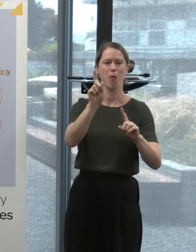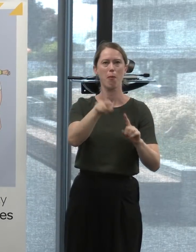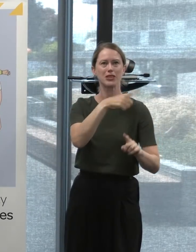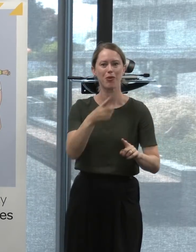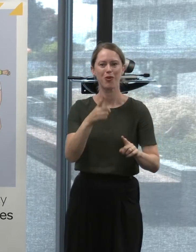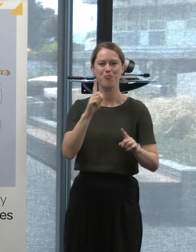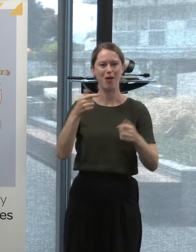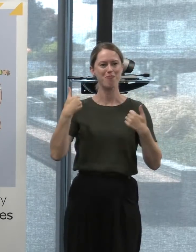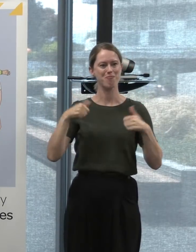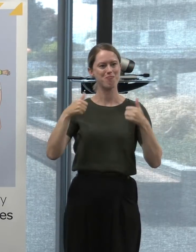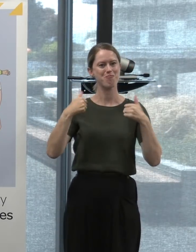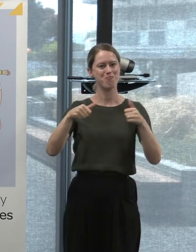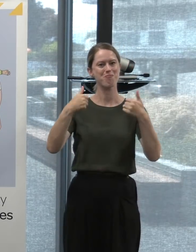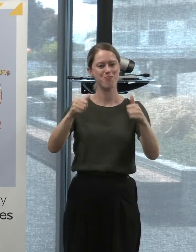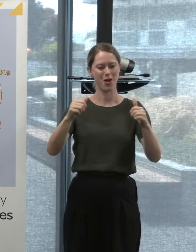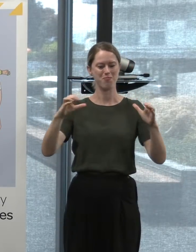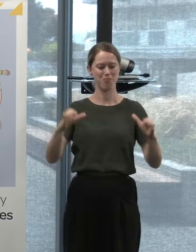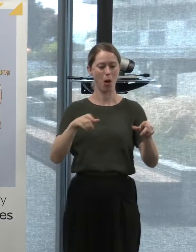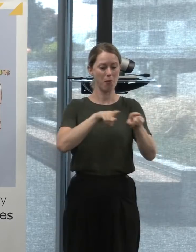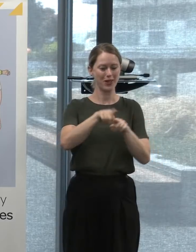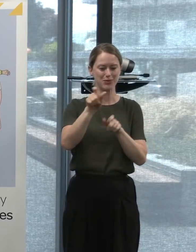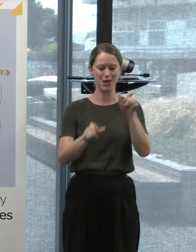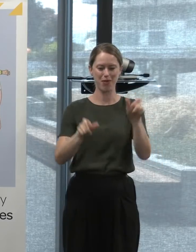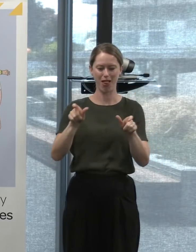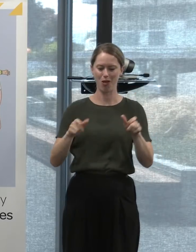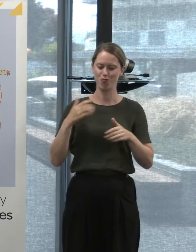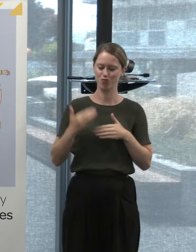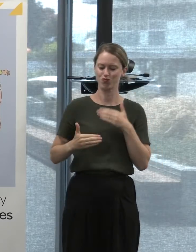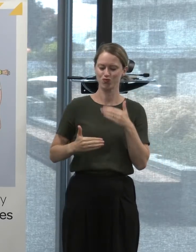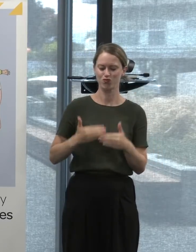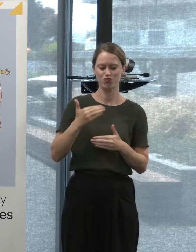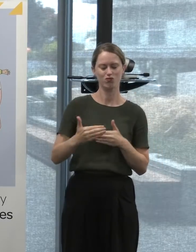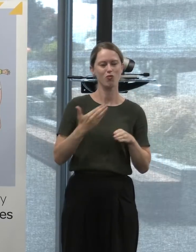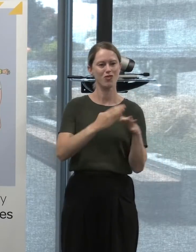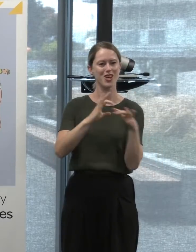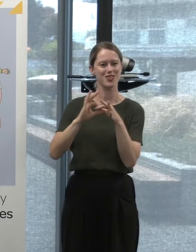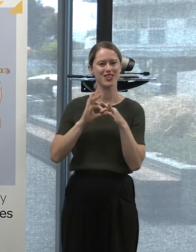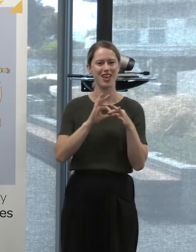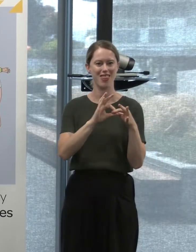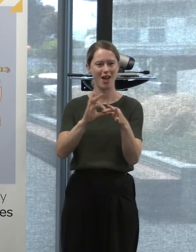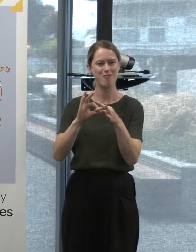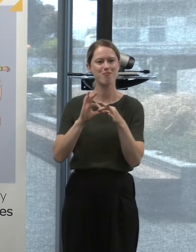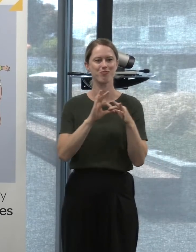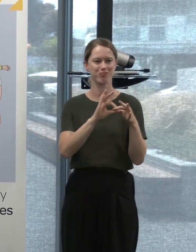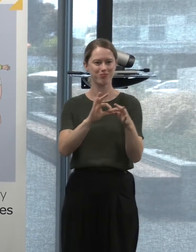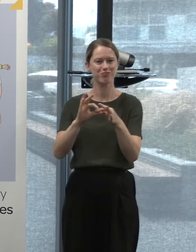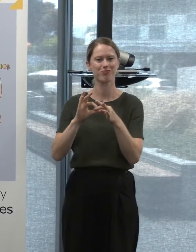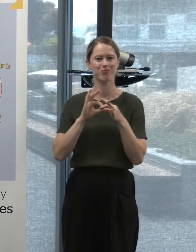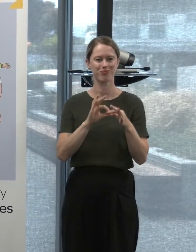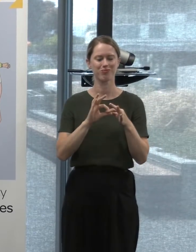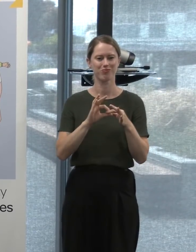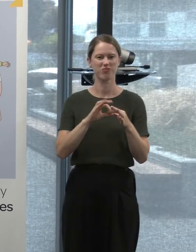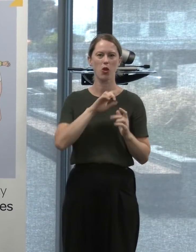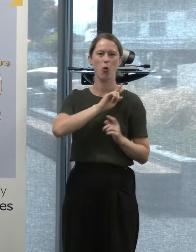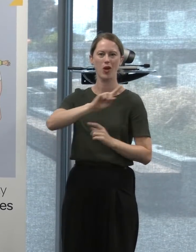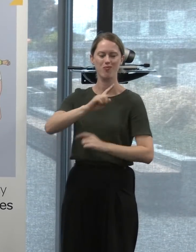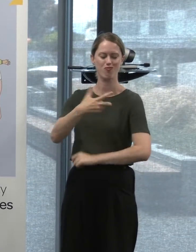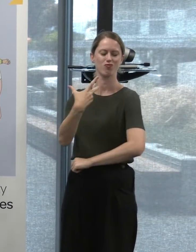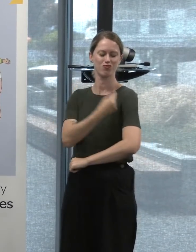of community immunity would have been considered incredibly ambitious. But the overwhelming majority